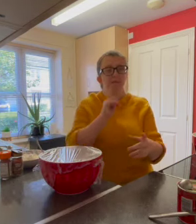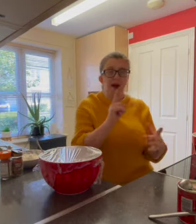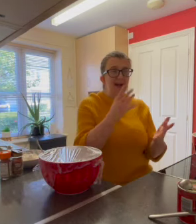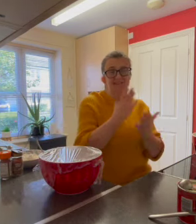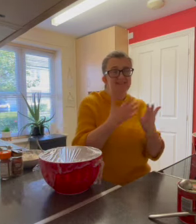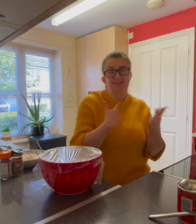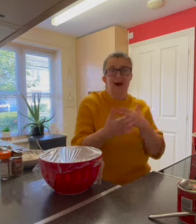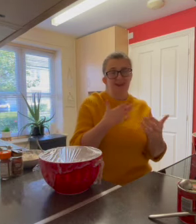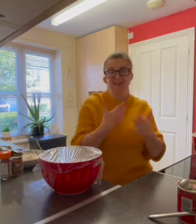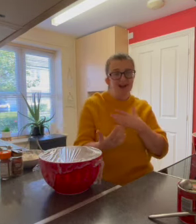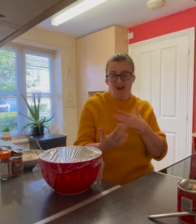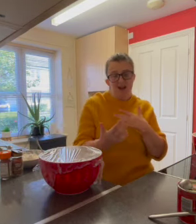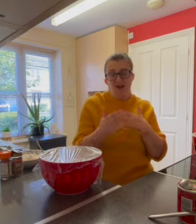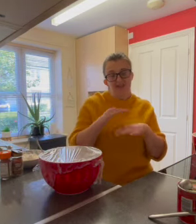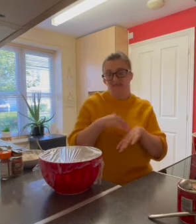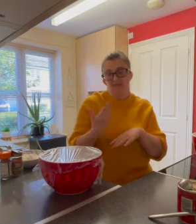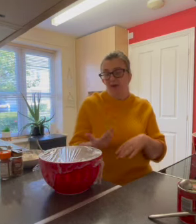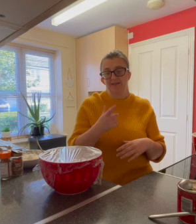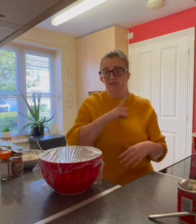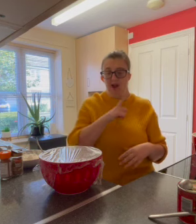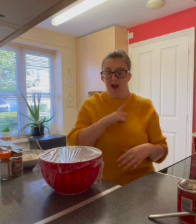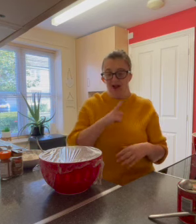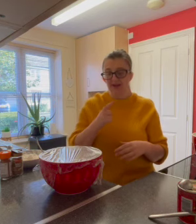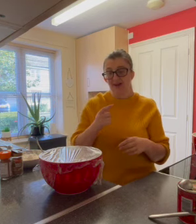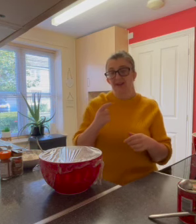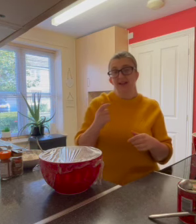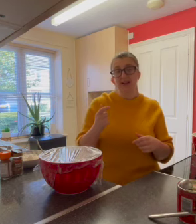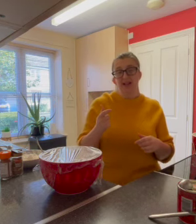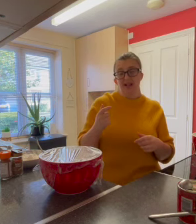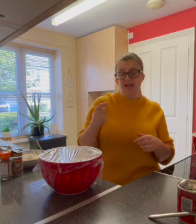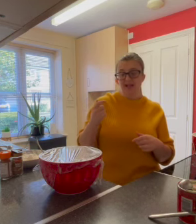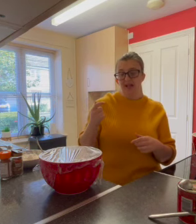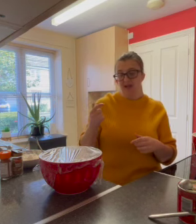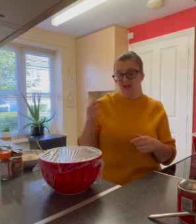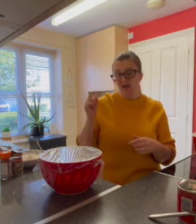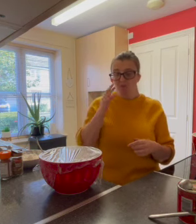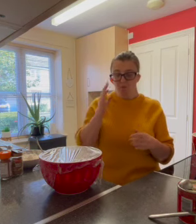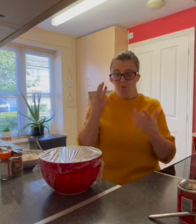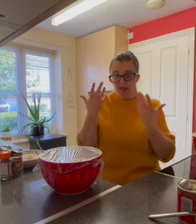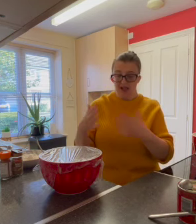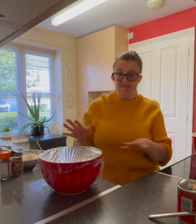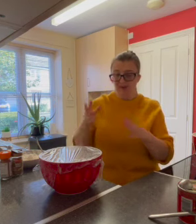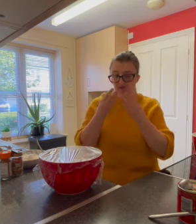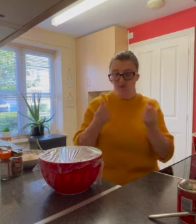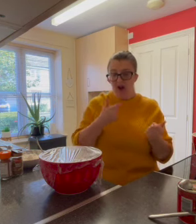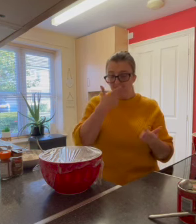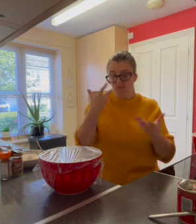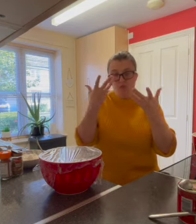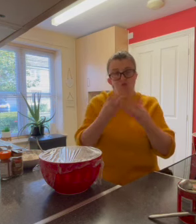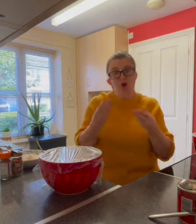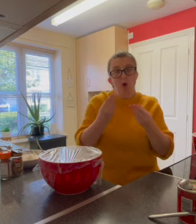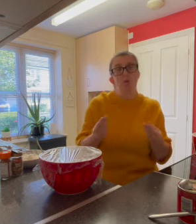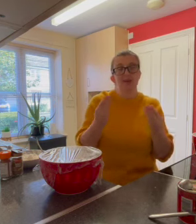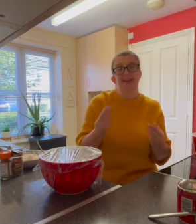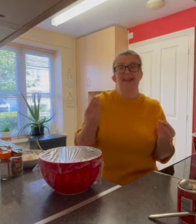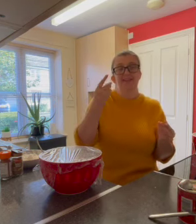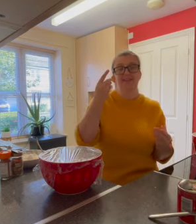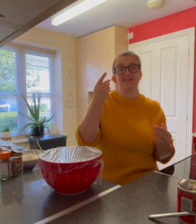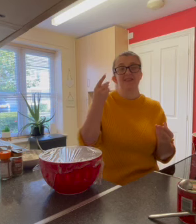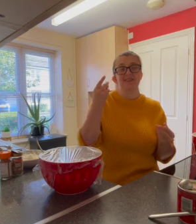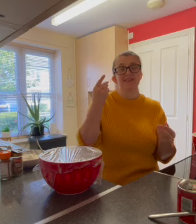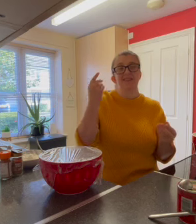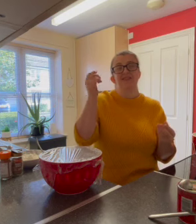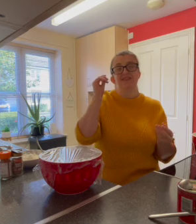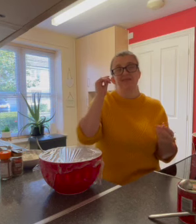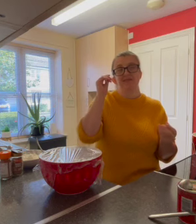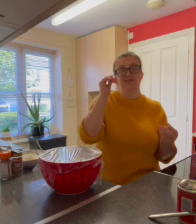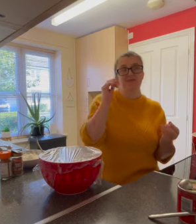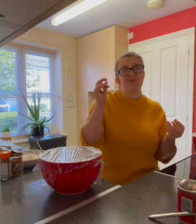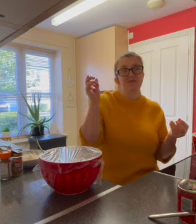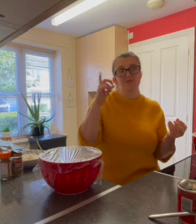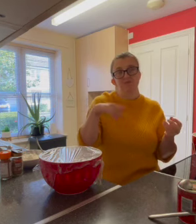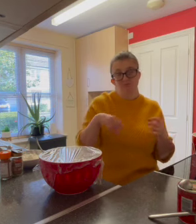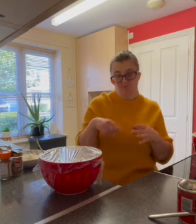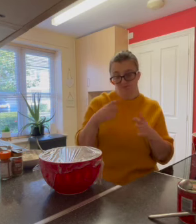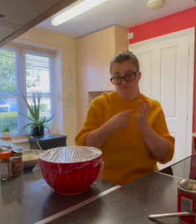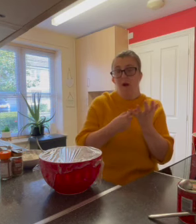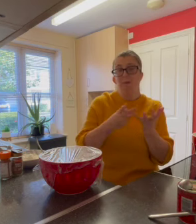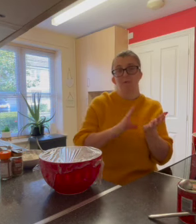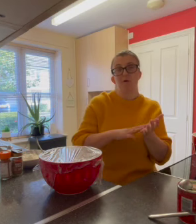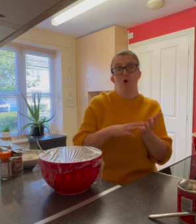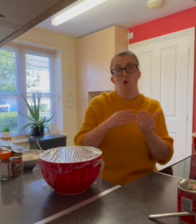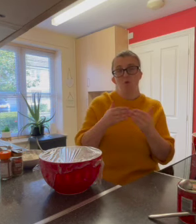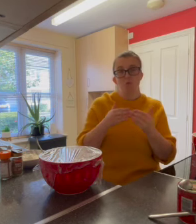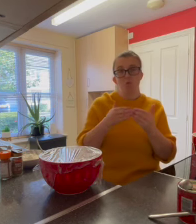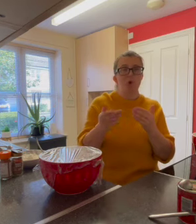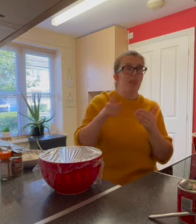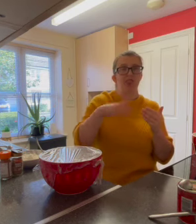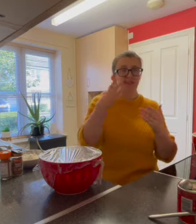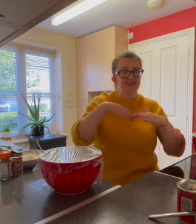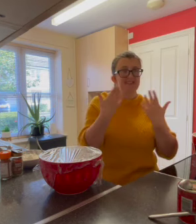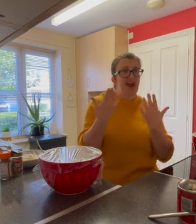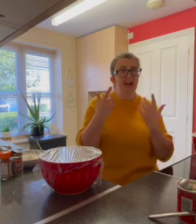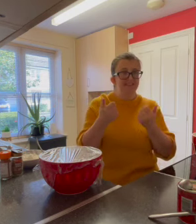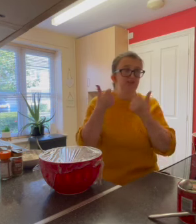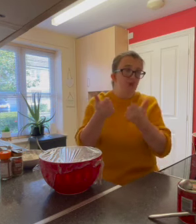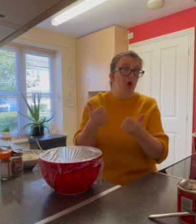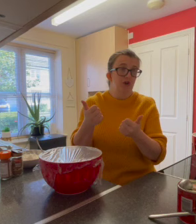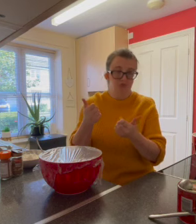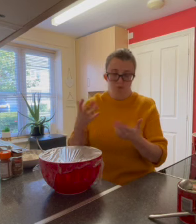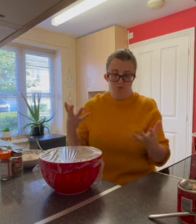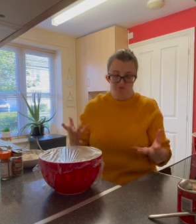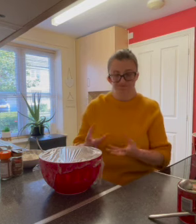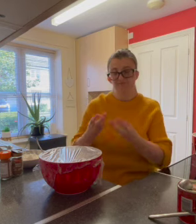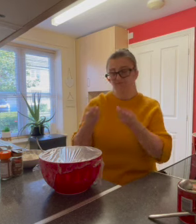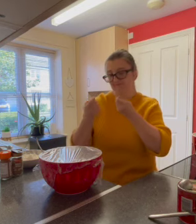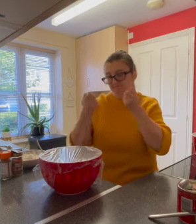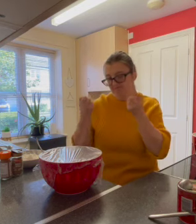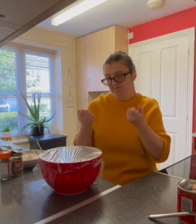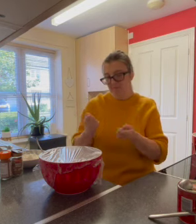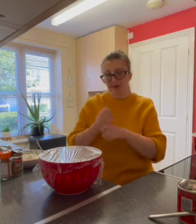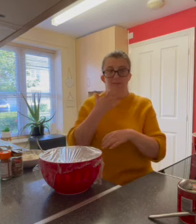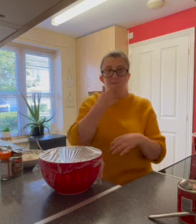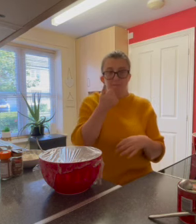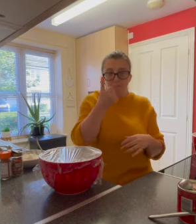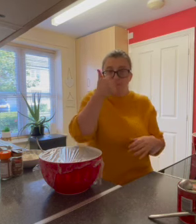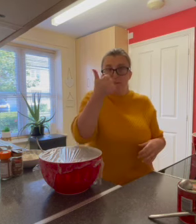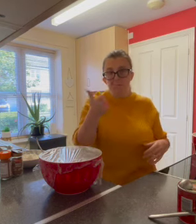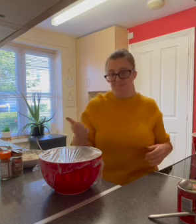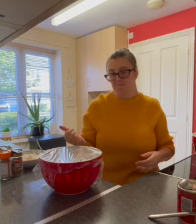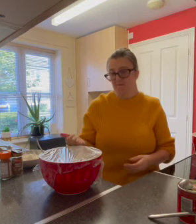but it doesn't matter as leaving dry fruits to soak in Rum more then three day is good, as it will give it more flavour.